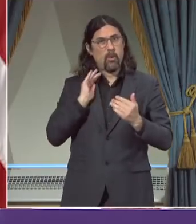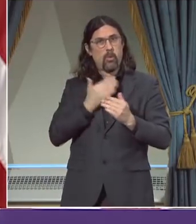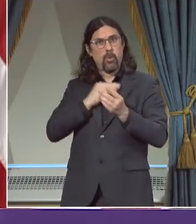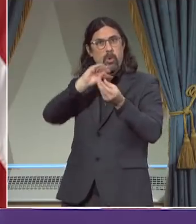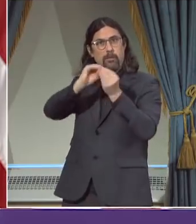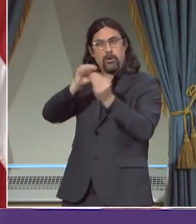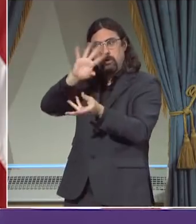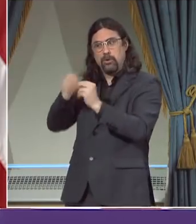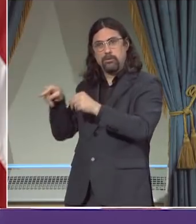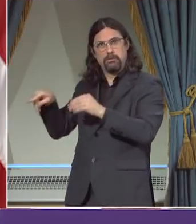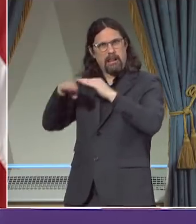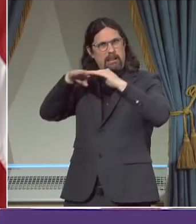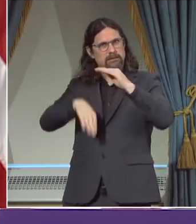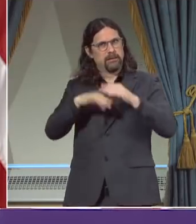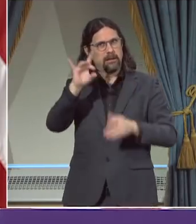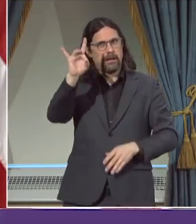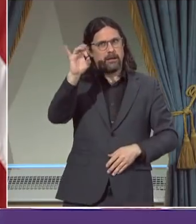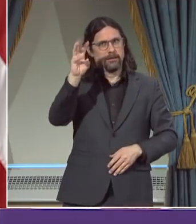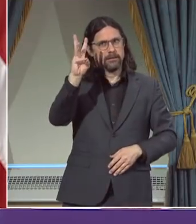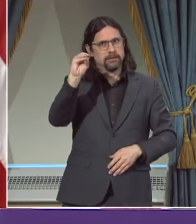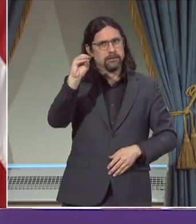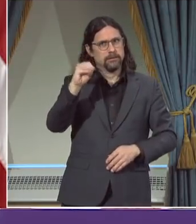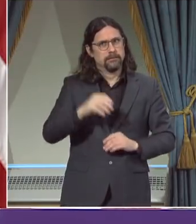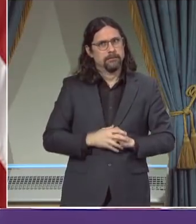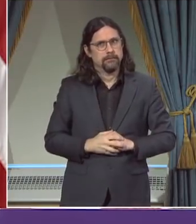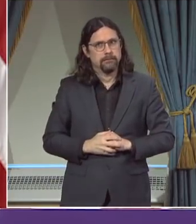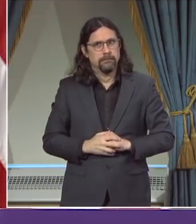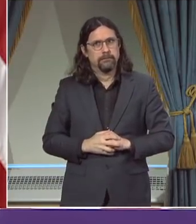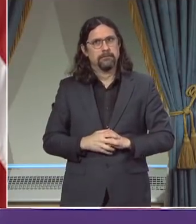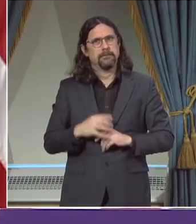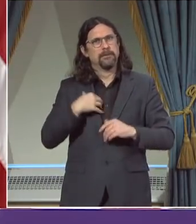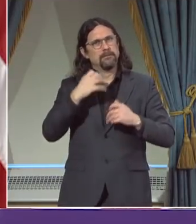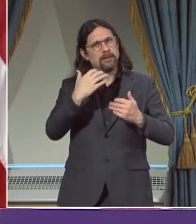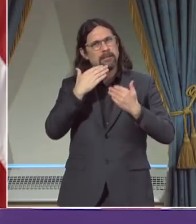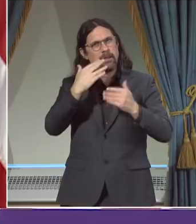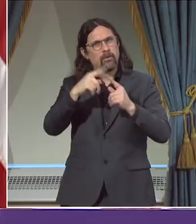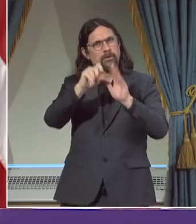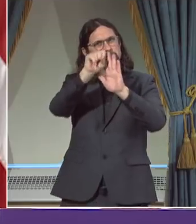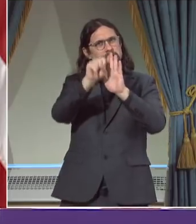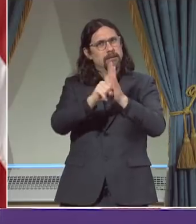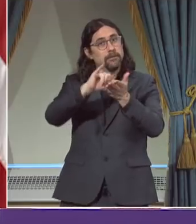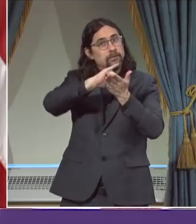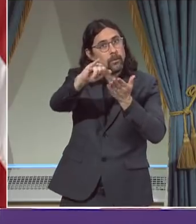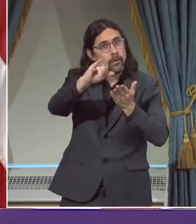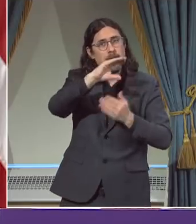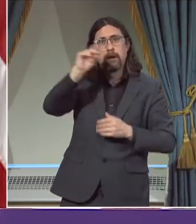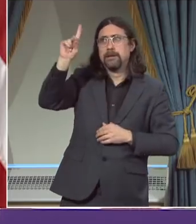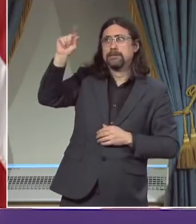THE DAs AND THE STATE FOR THEIR COLLABORATION AND COOPERATION RWOKGIN LAL TOGETHER AND THE STATE I THINK